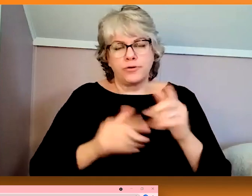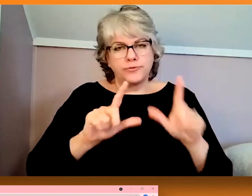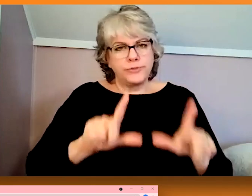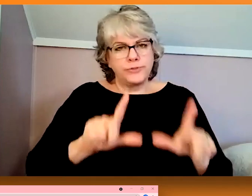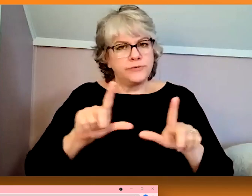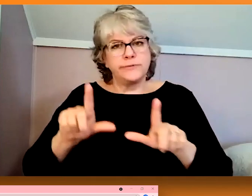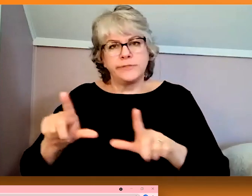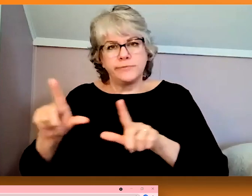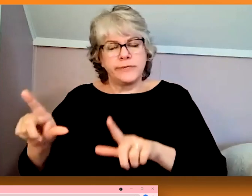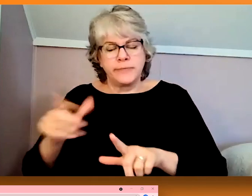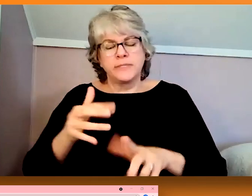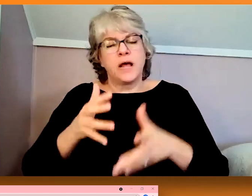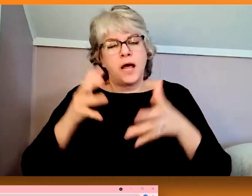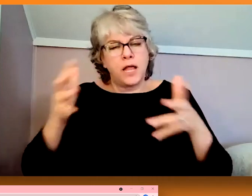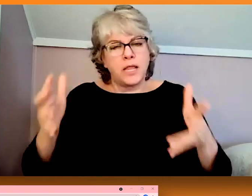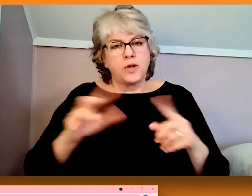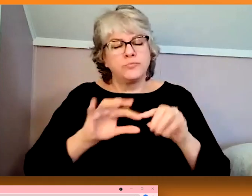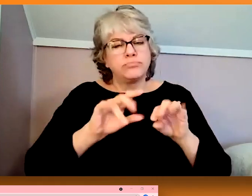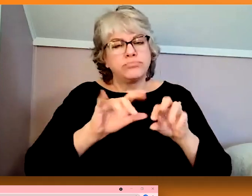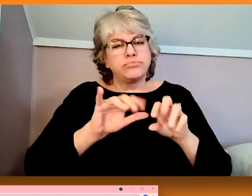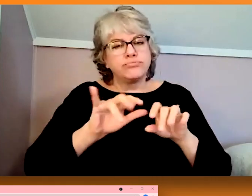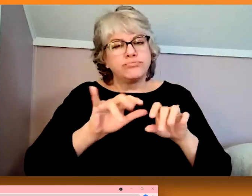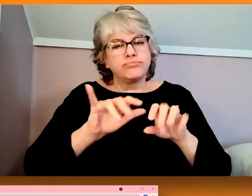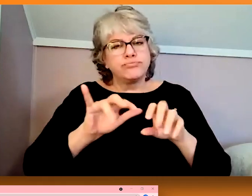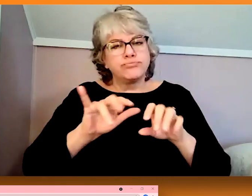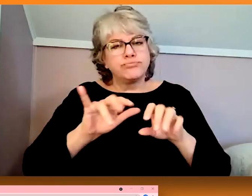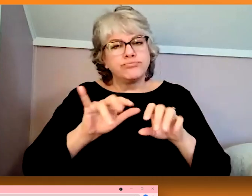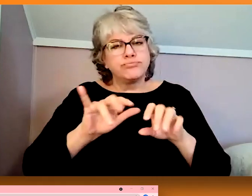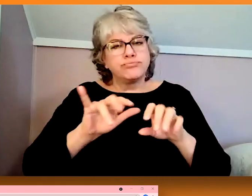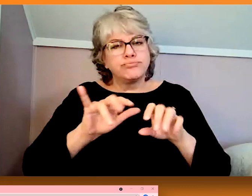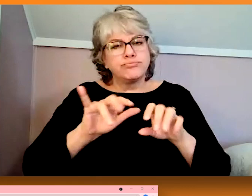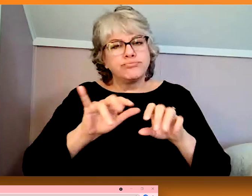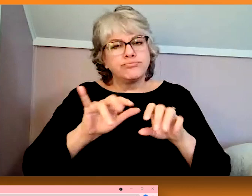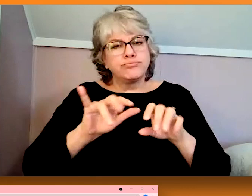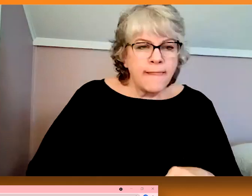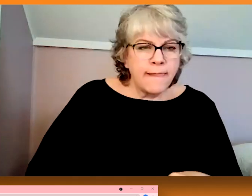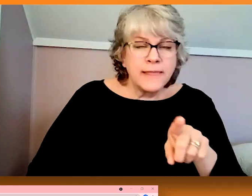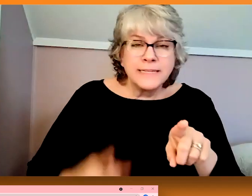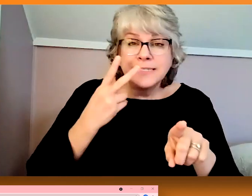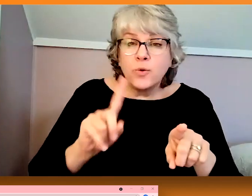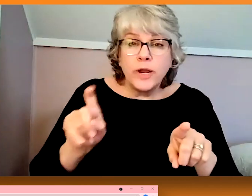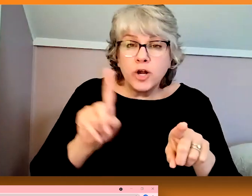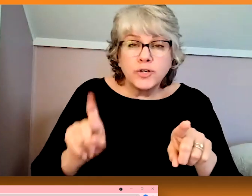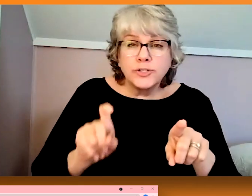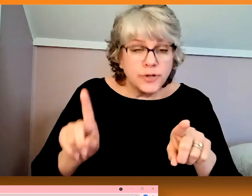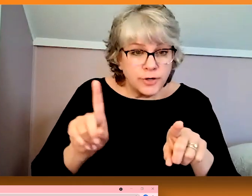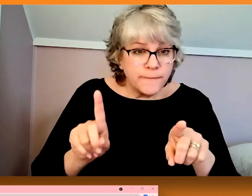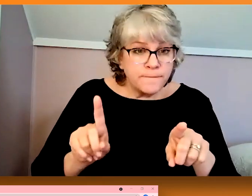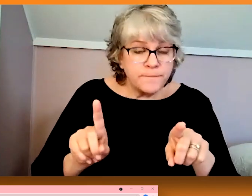Now I'm not going to show all the screens here because there's quite a bit to fill out, but what you do is you click over here.